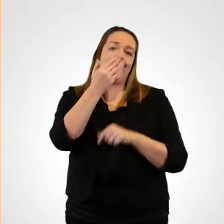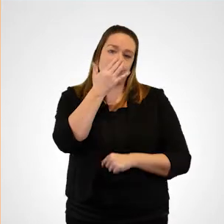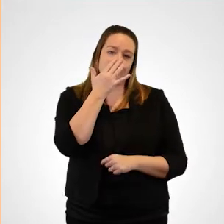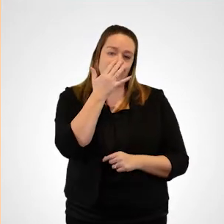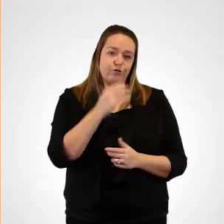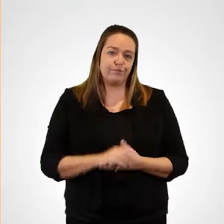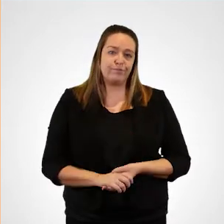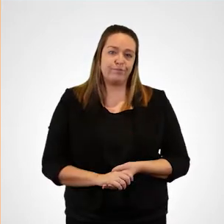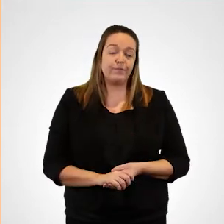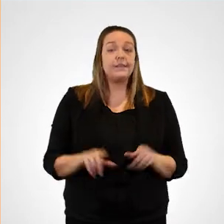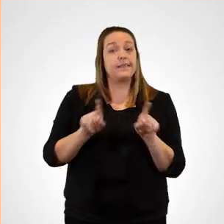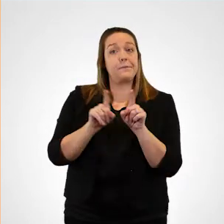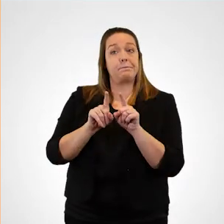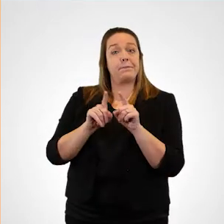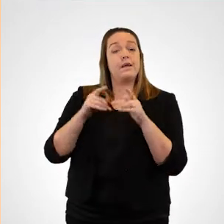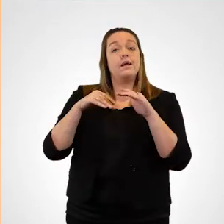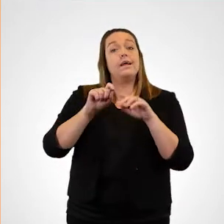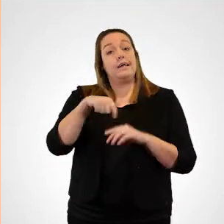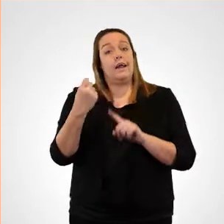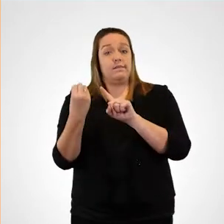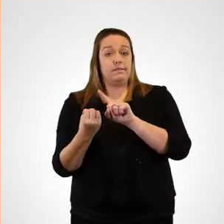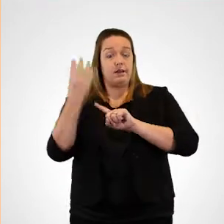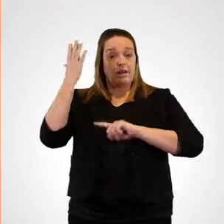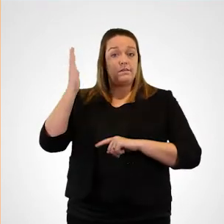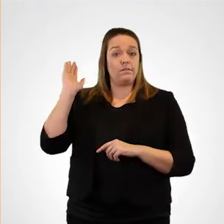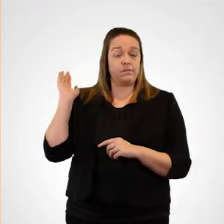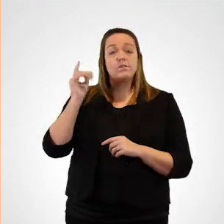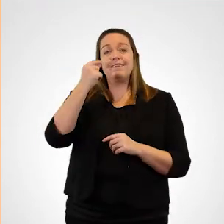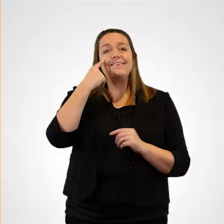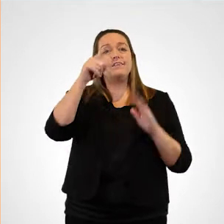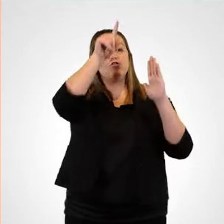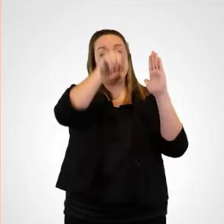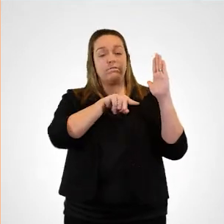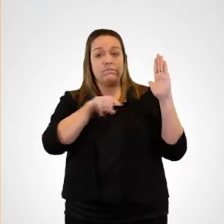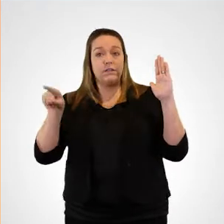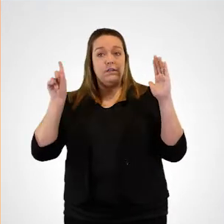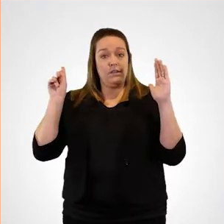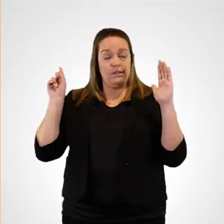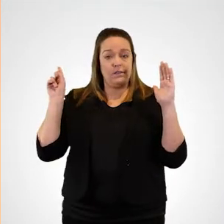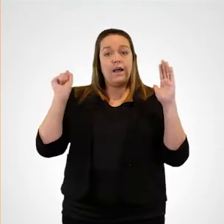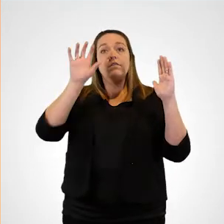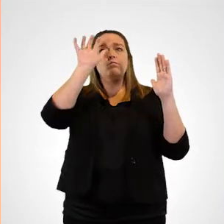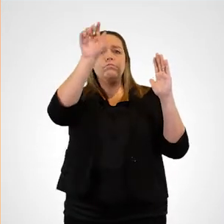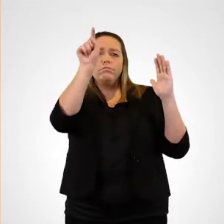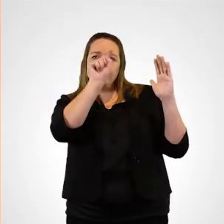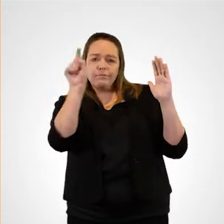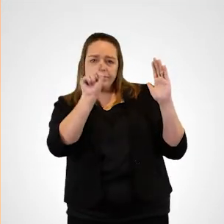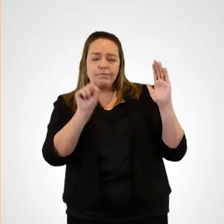And we can see in this slide that in fact if you plot chronological age against speechreading skill